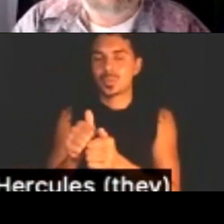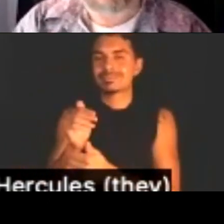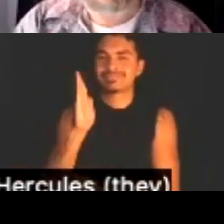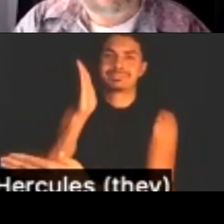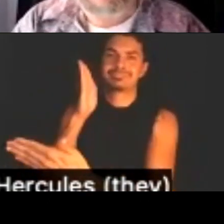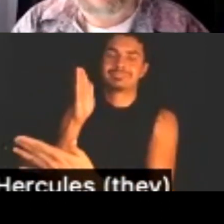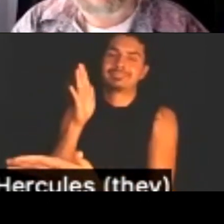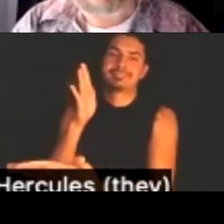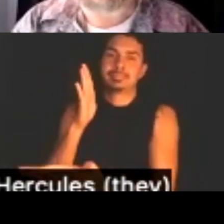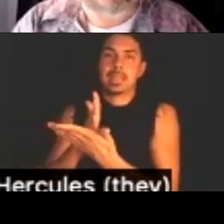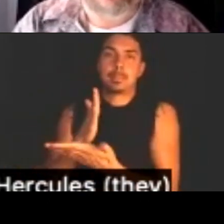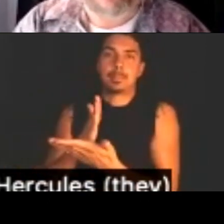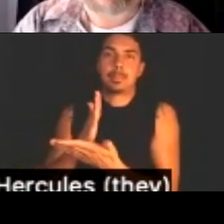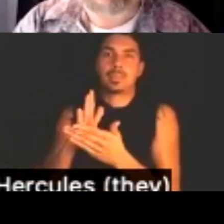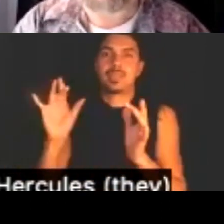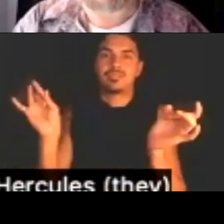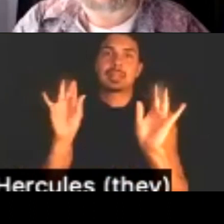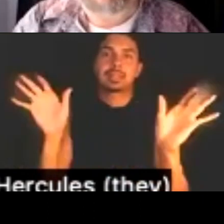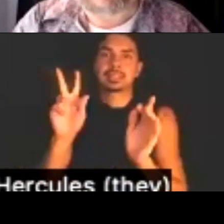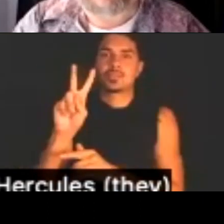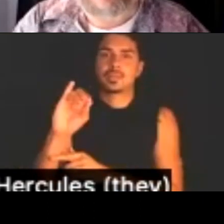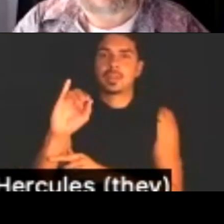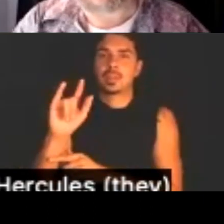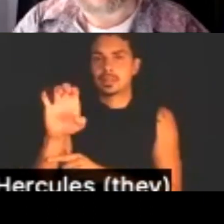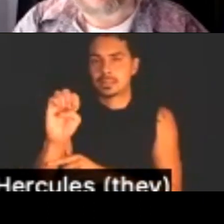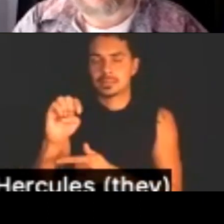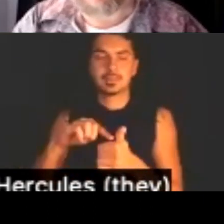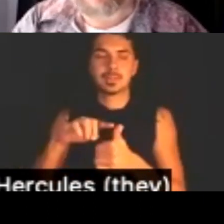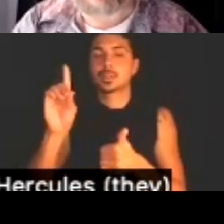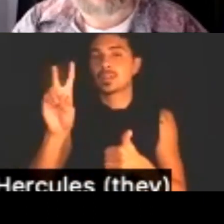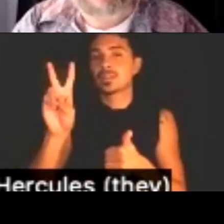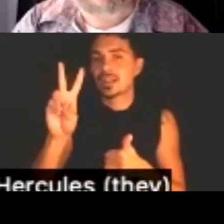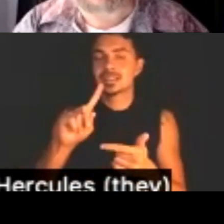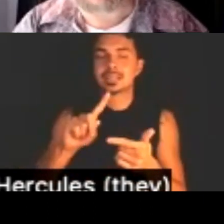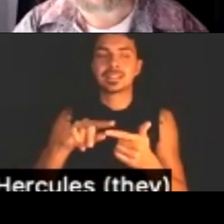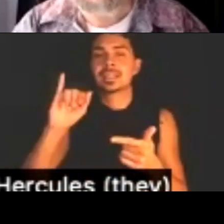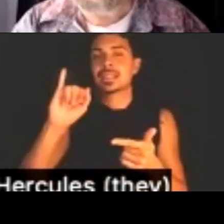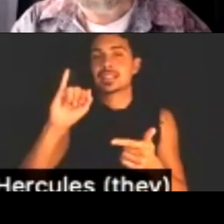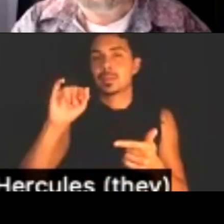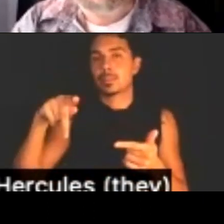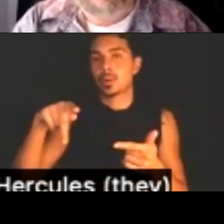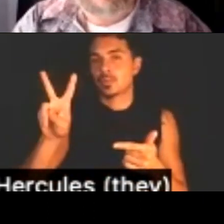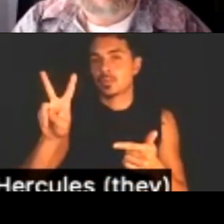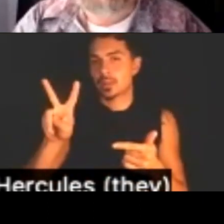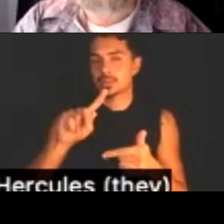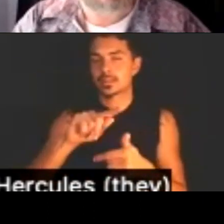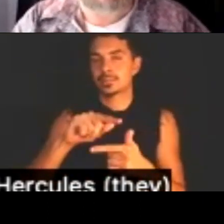For the most part, that means sexual assault, domestic violence, or intimate partner violence, stalking,